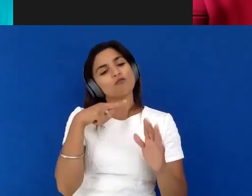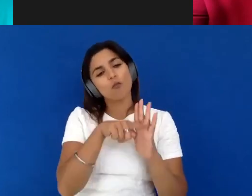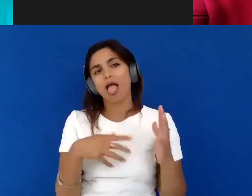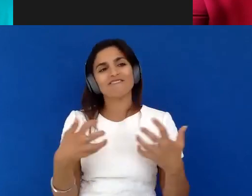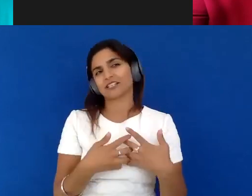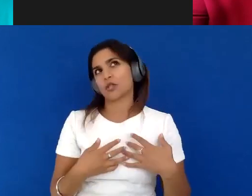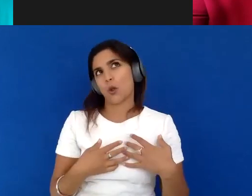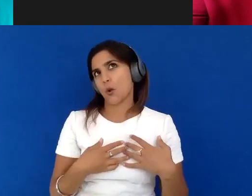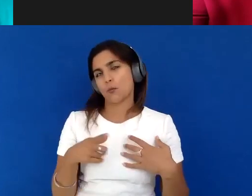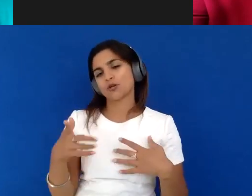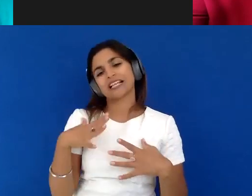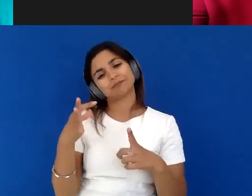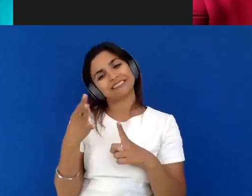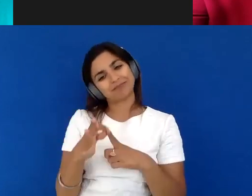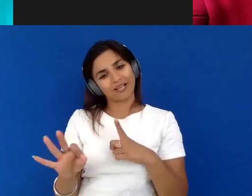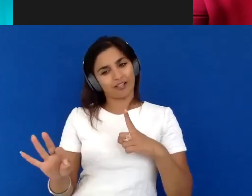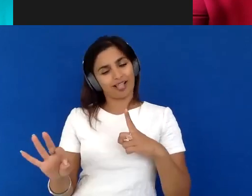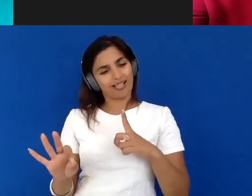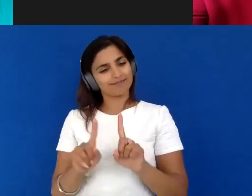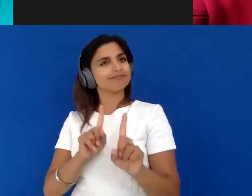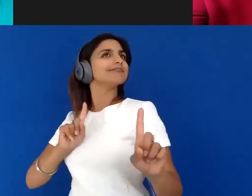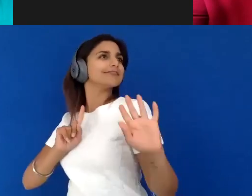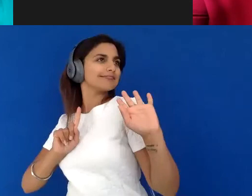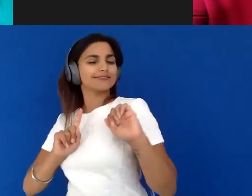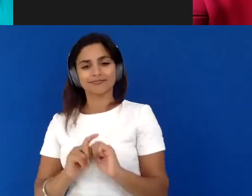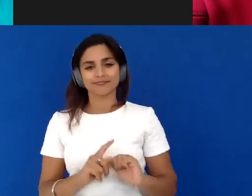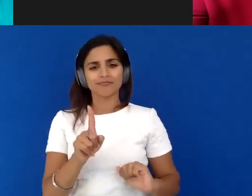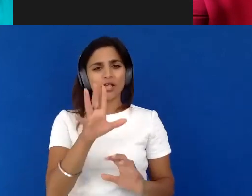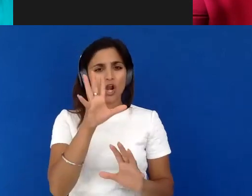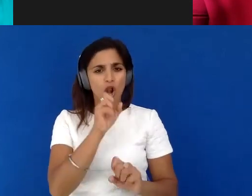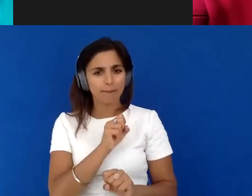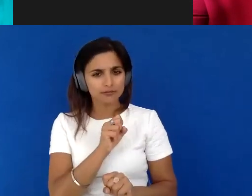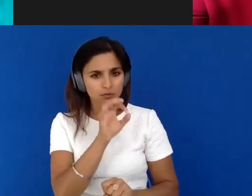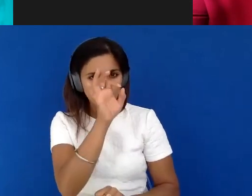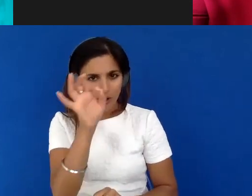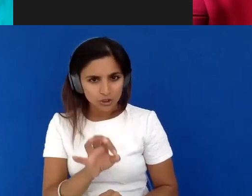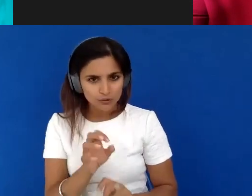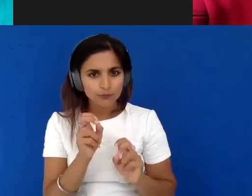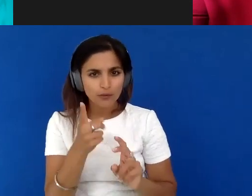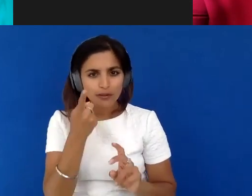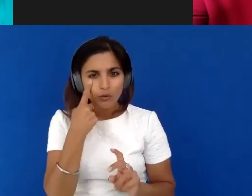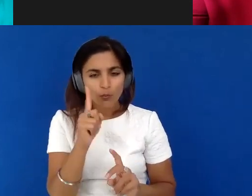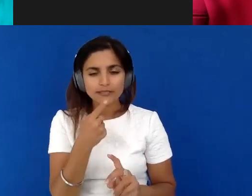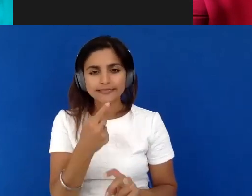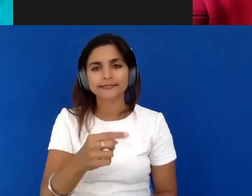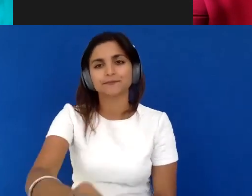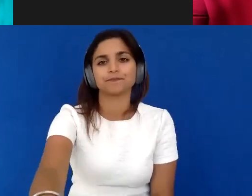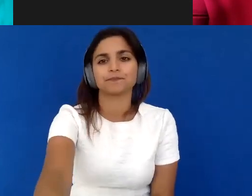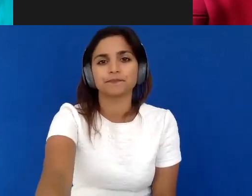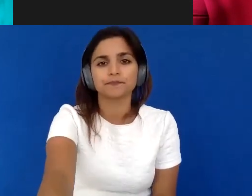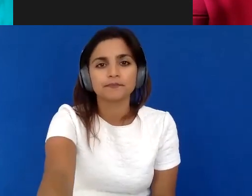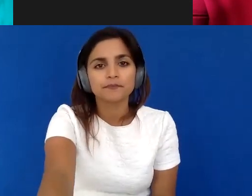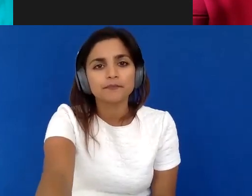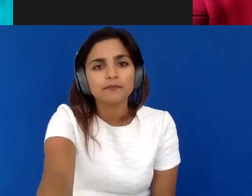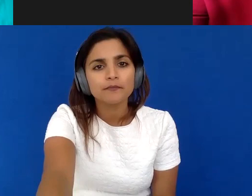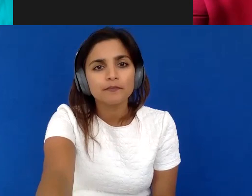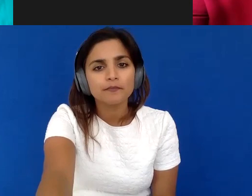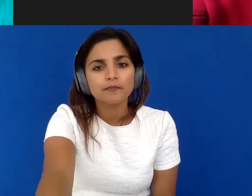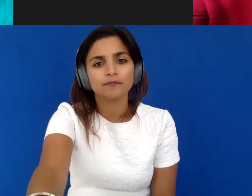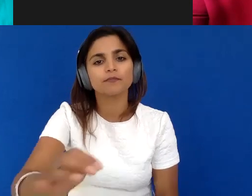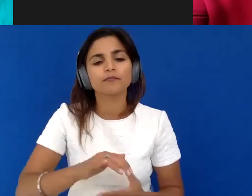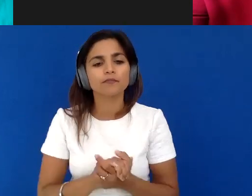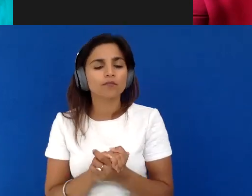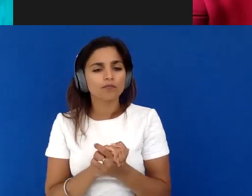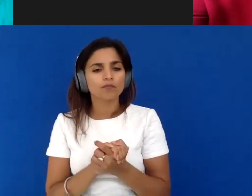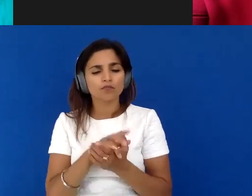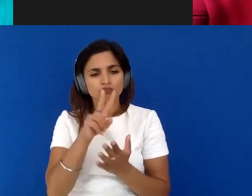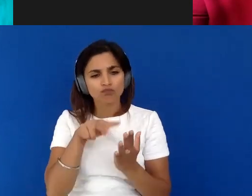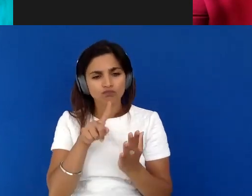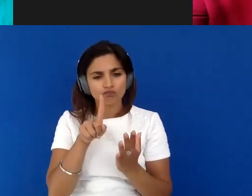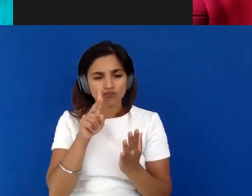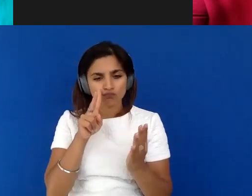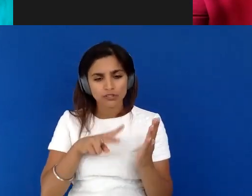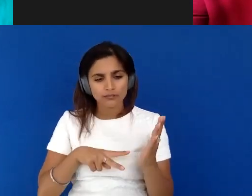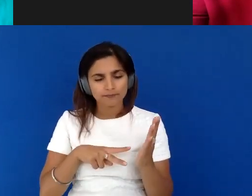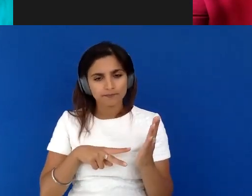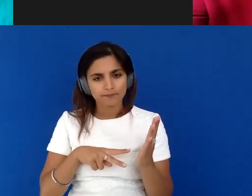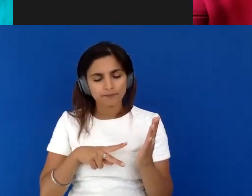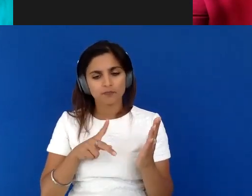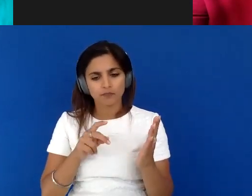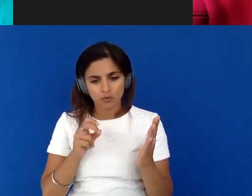not special. Anonymous question, let me see, oh okay I cannot see the